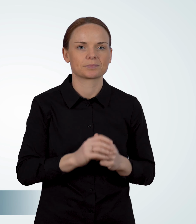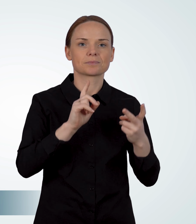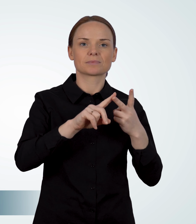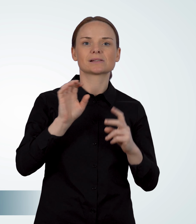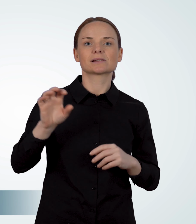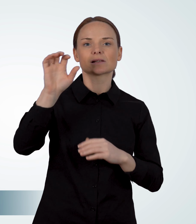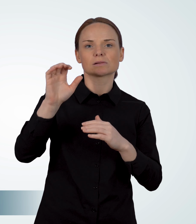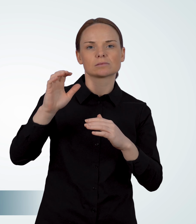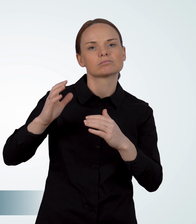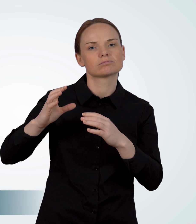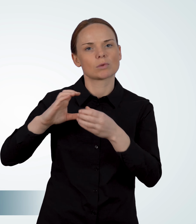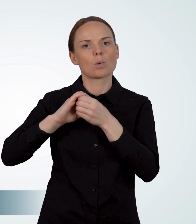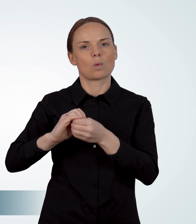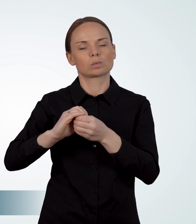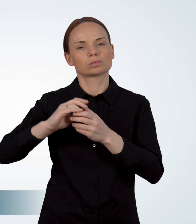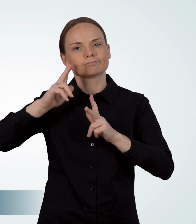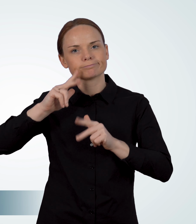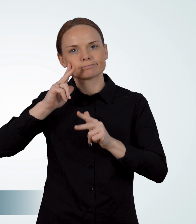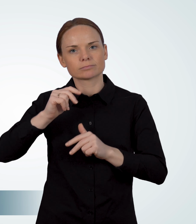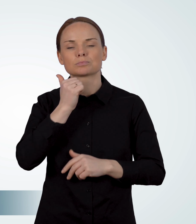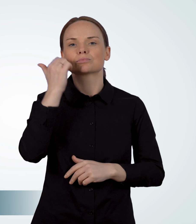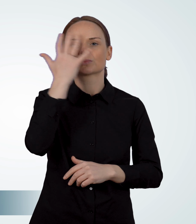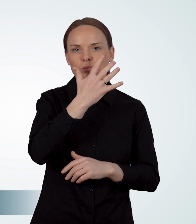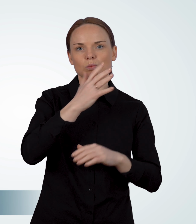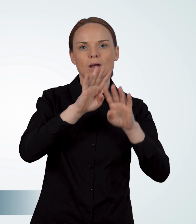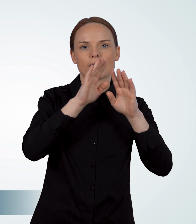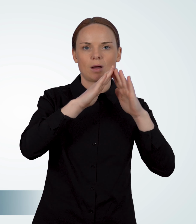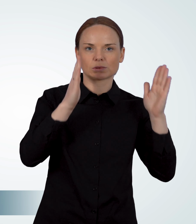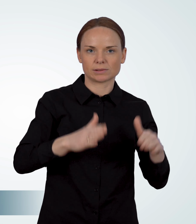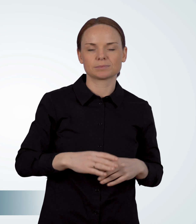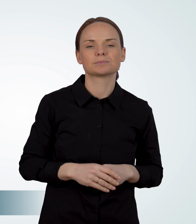• state owned and managed Indigenous housing